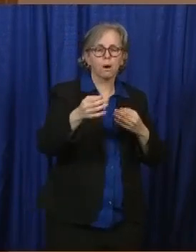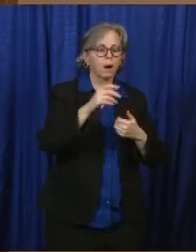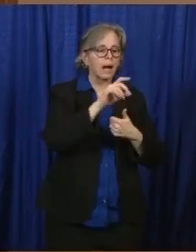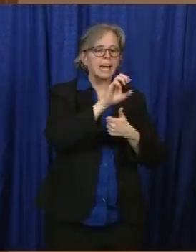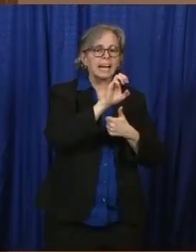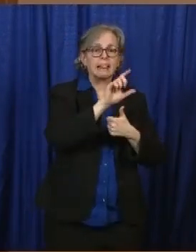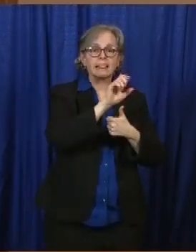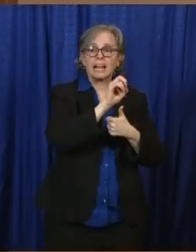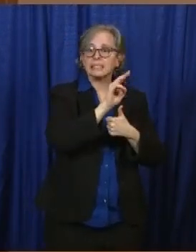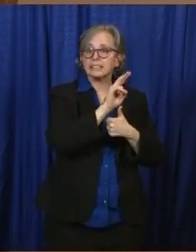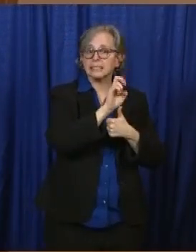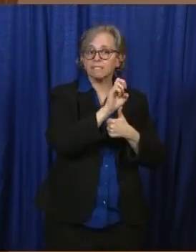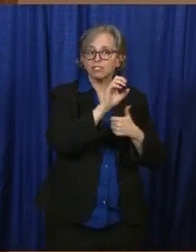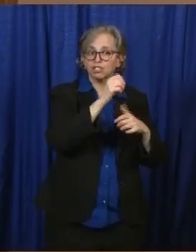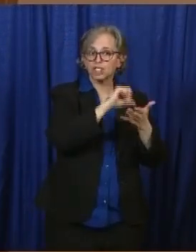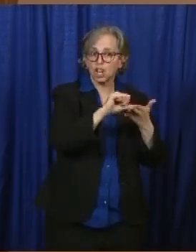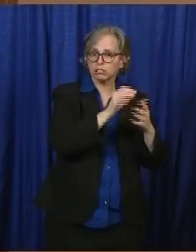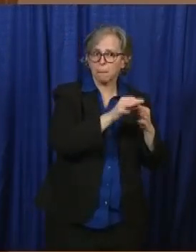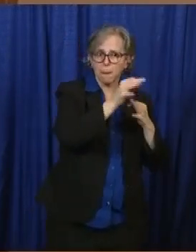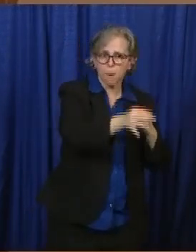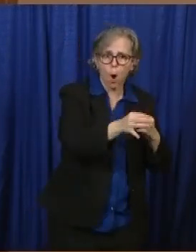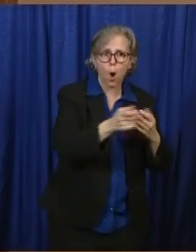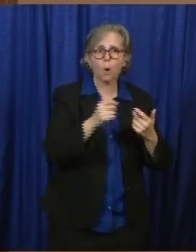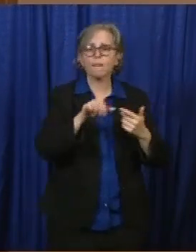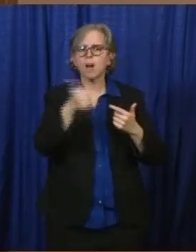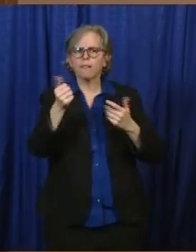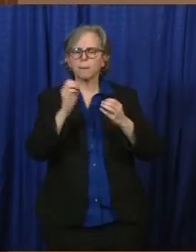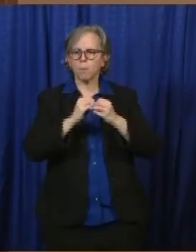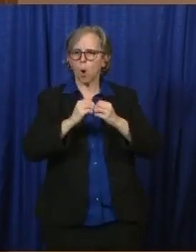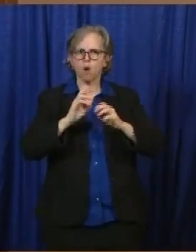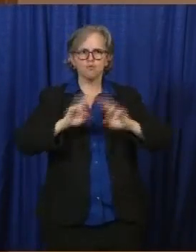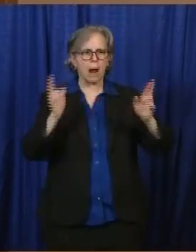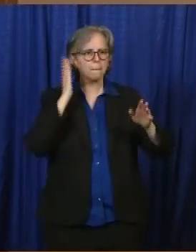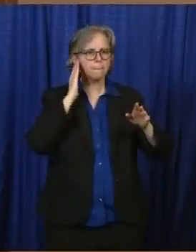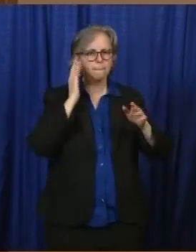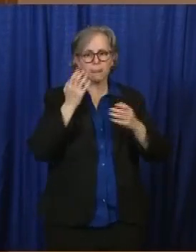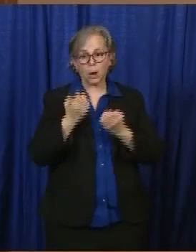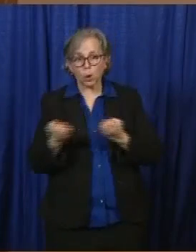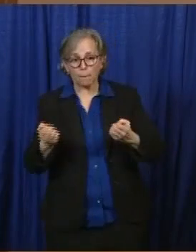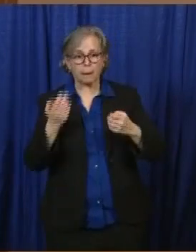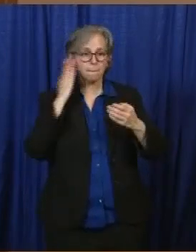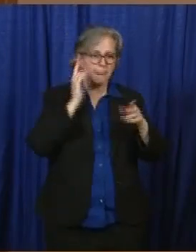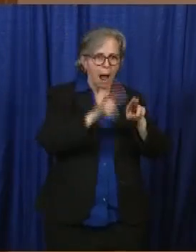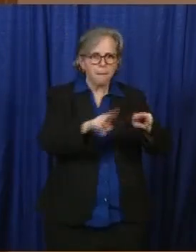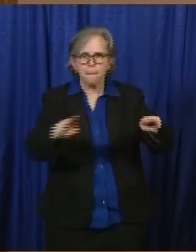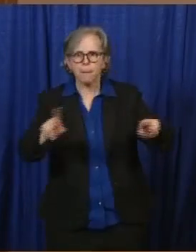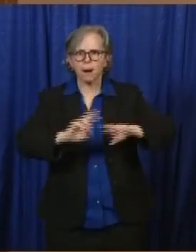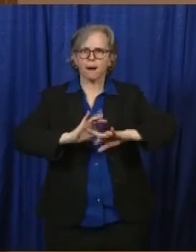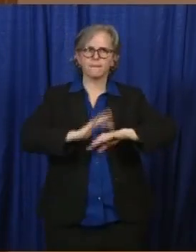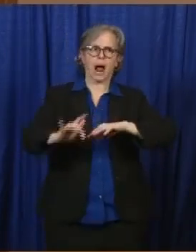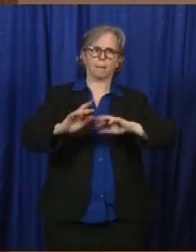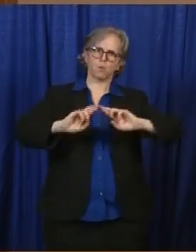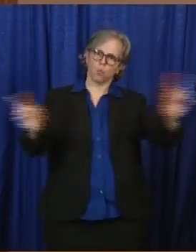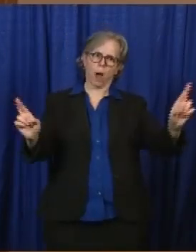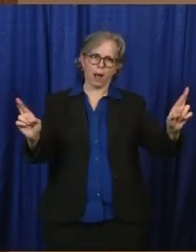NEED TO DOUBLE THAT WE DO NOT HAVE NUMBERS BECAUSE WE CANNOT PUT THE EXACT CASE NUMBERS IN YET, BUT RIGHT NOW CURRENTLY THE HOSPITALS HAVE DONE A GREAT JOB TO FREE UP THE EQUIPMENT BY